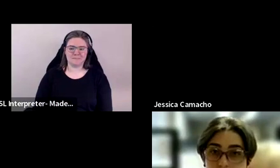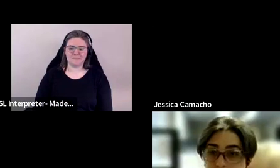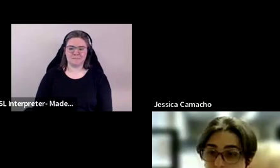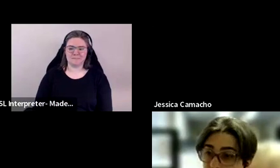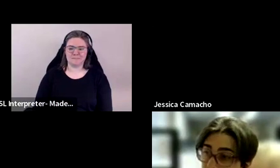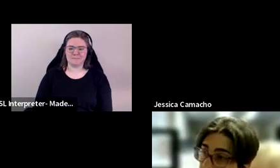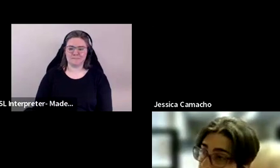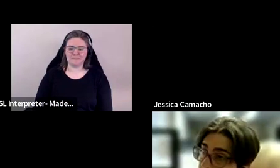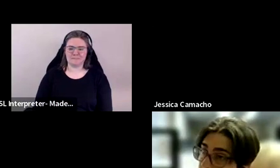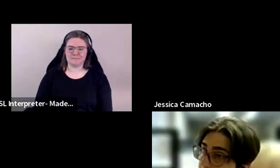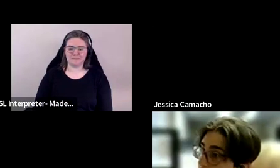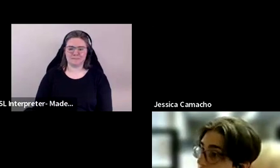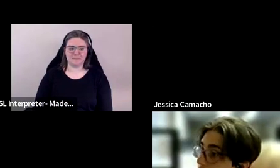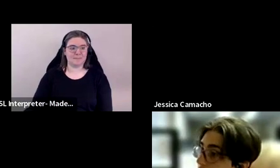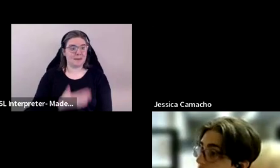Rebecca /APRIL: Thank you. Catherine. Dee Henry they/she Independence Alliance: Cool. Thank you.